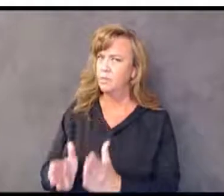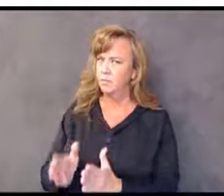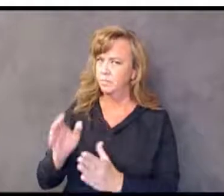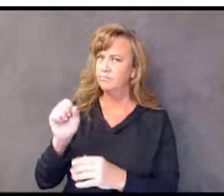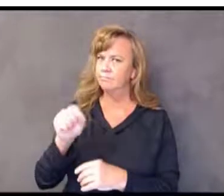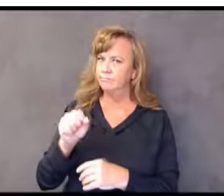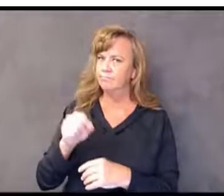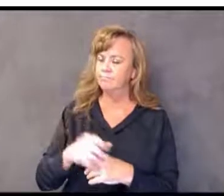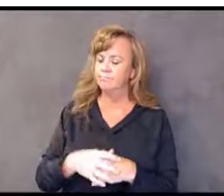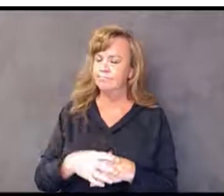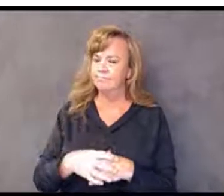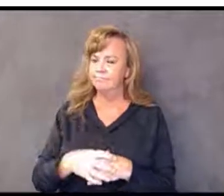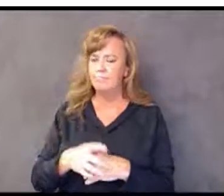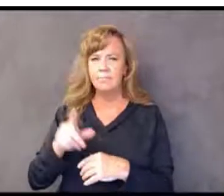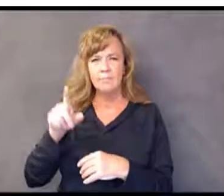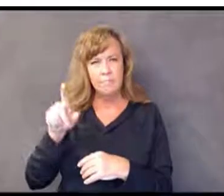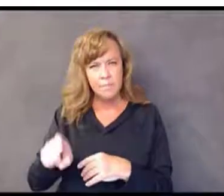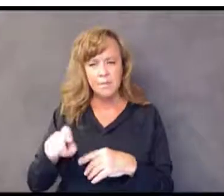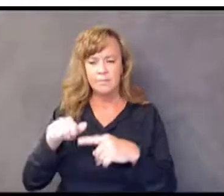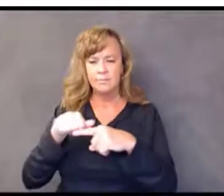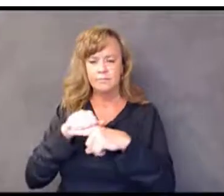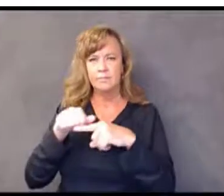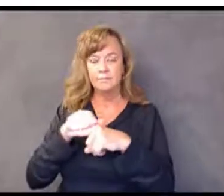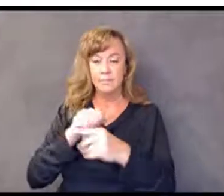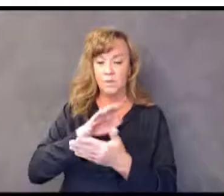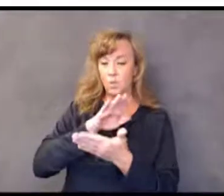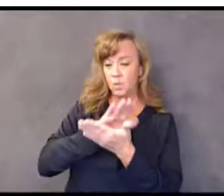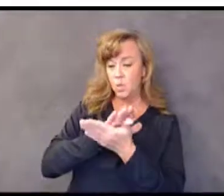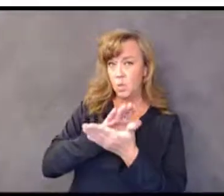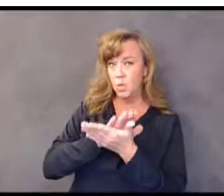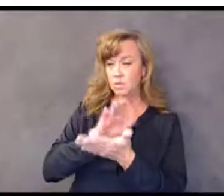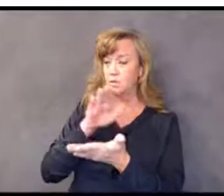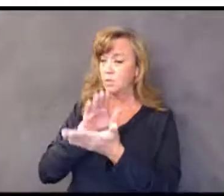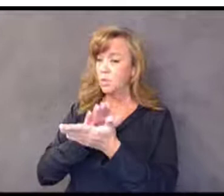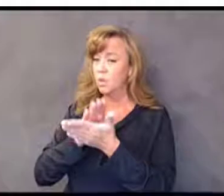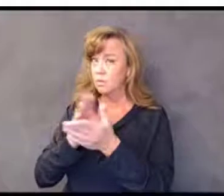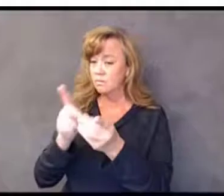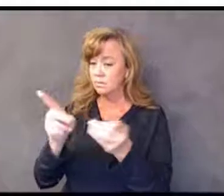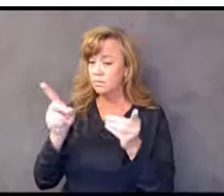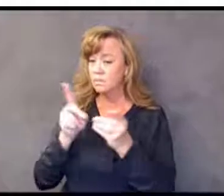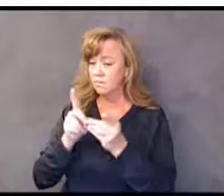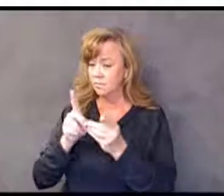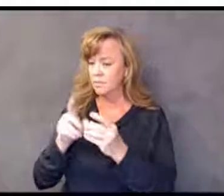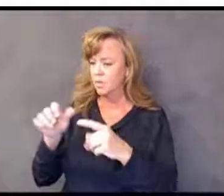Interpreters must be trained by the school or district as IRI proctors and have a signed